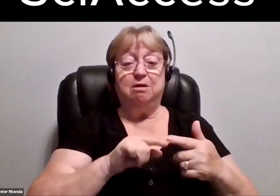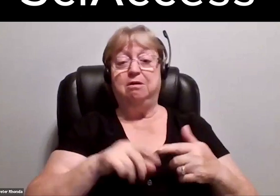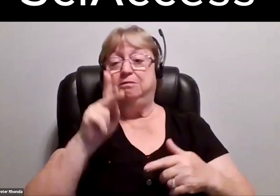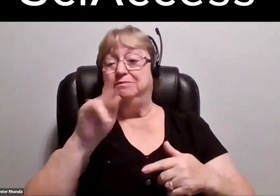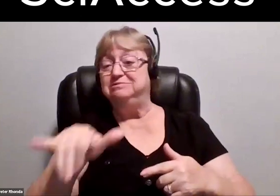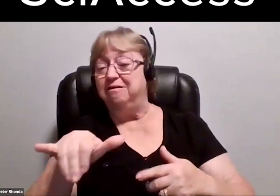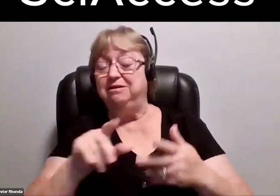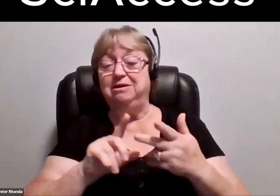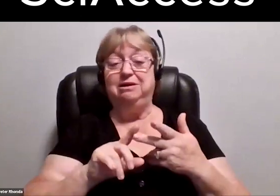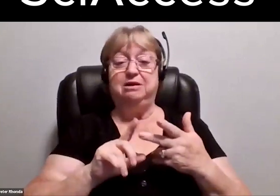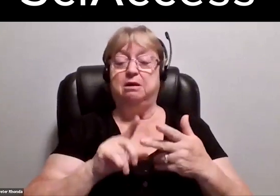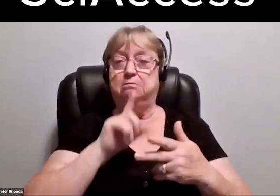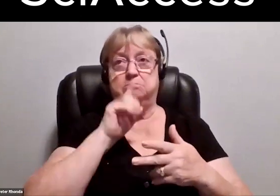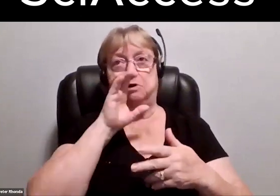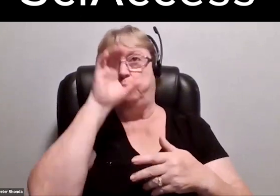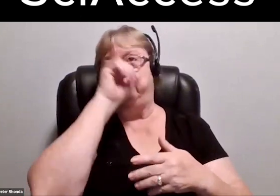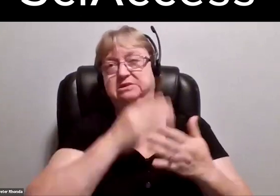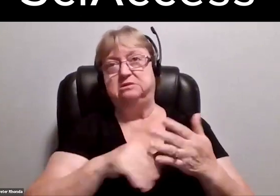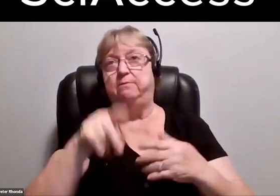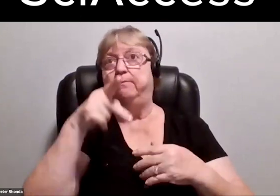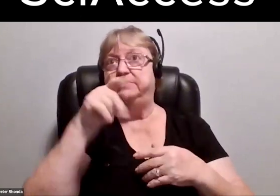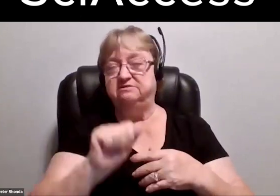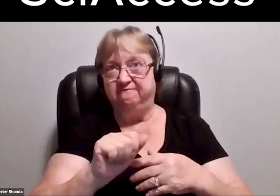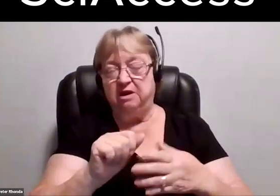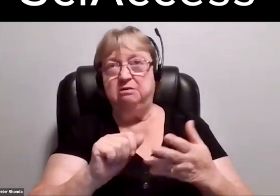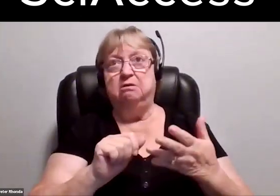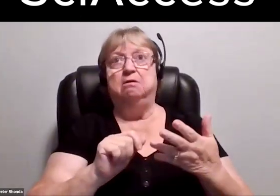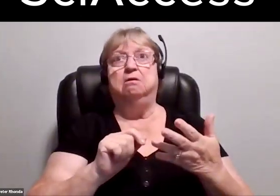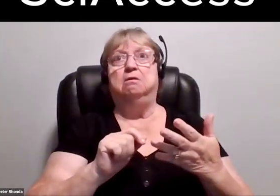and I'm sure I'm going to miss some, Pennsylvania, Michigan.